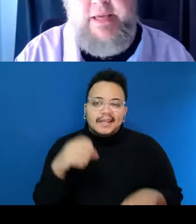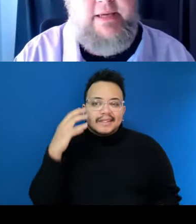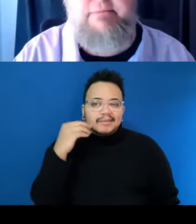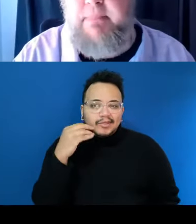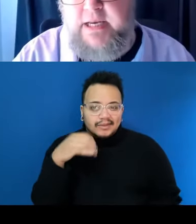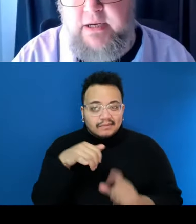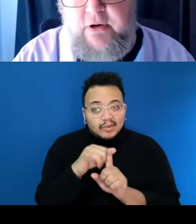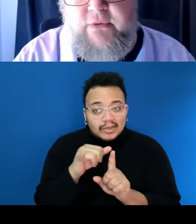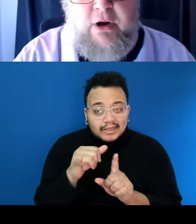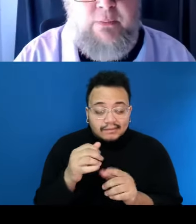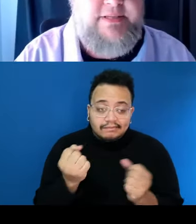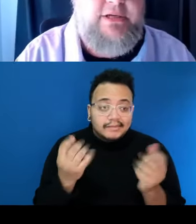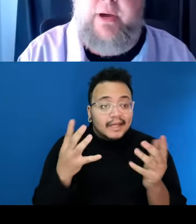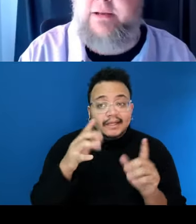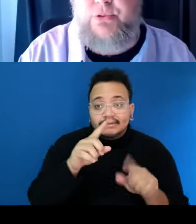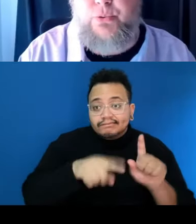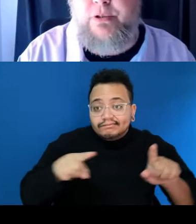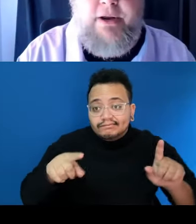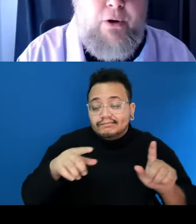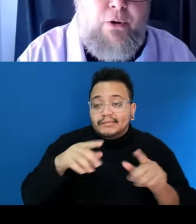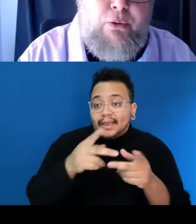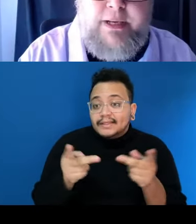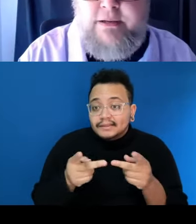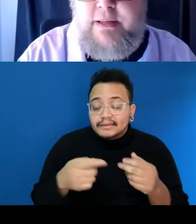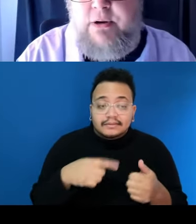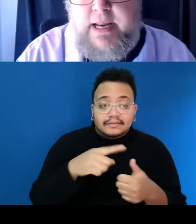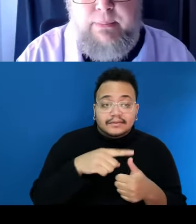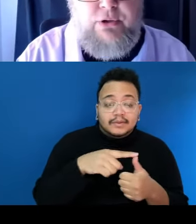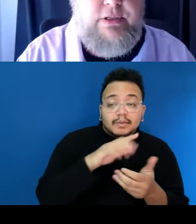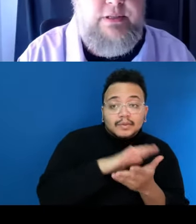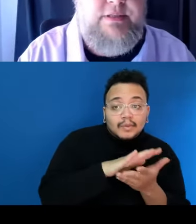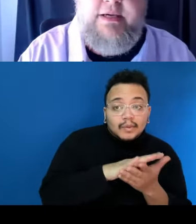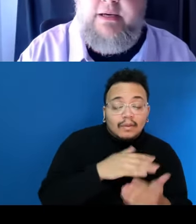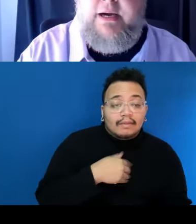in many different environments. So at school, at home, in their neighborhoods,